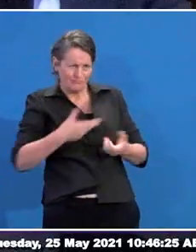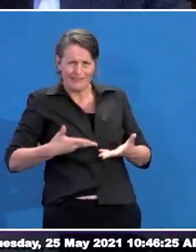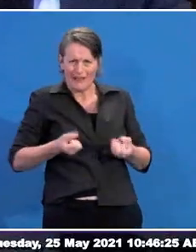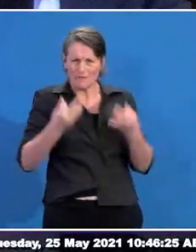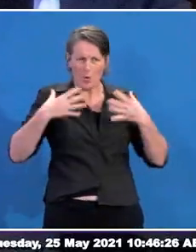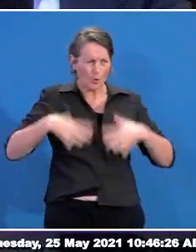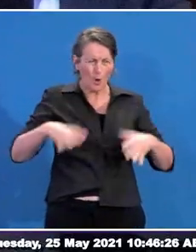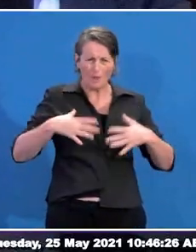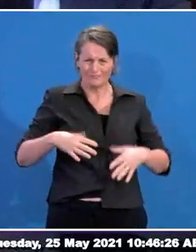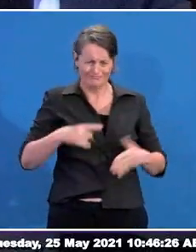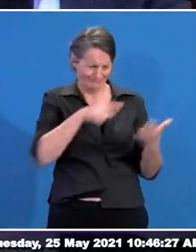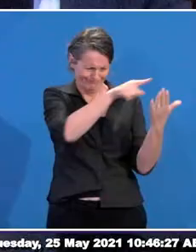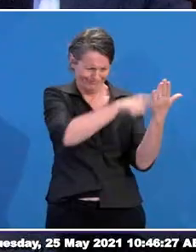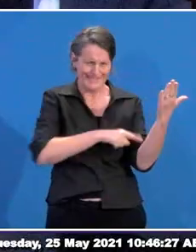between the kitchen and her bedroom.